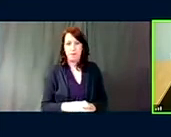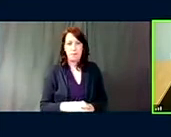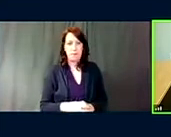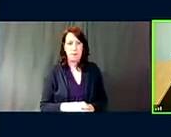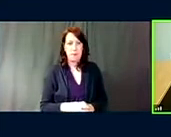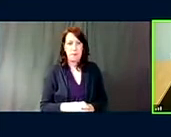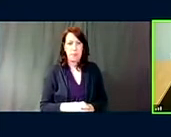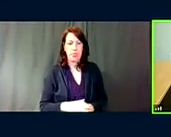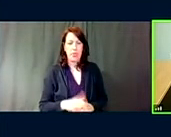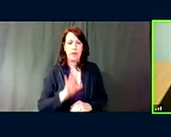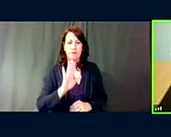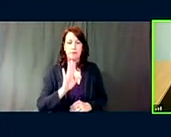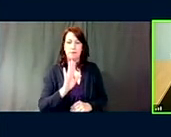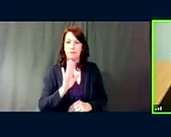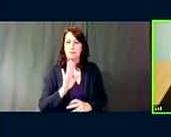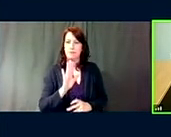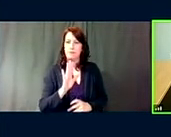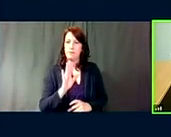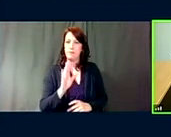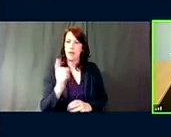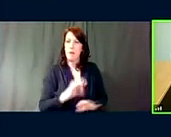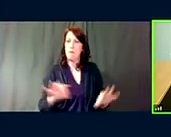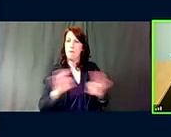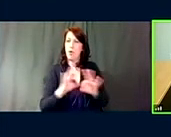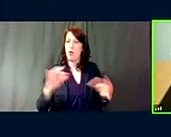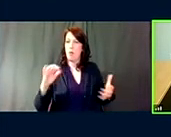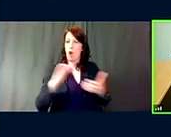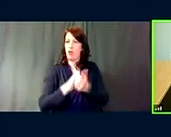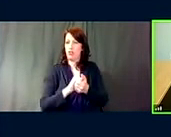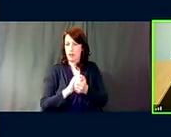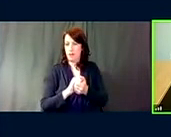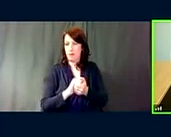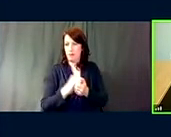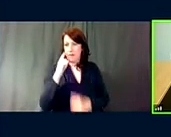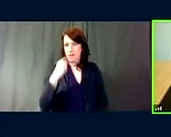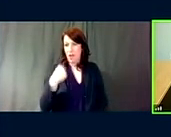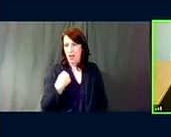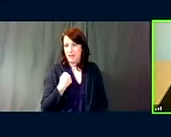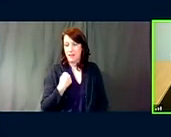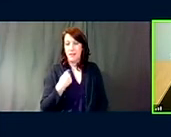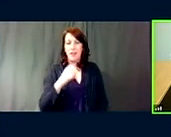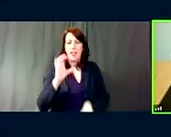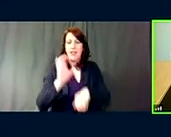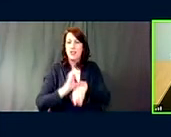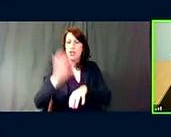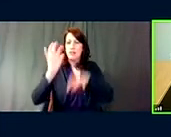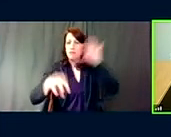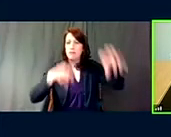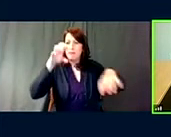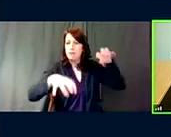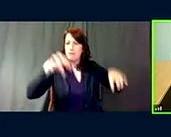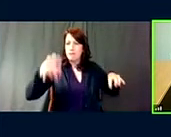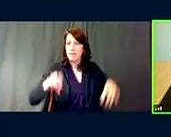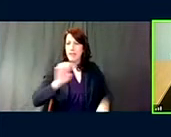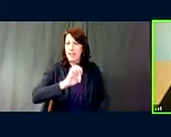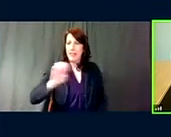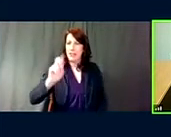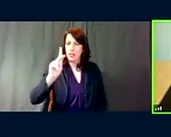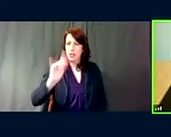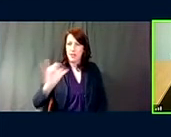SO, THIS HAS ALWAYS BEEN A VERY IMPORTANT PARTNERSHIP FOR US. THERE ARE CHURCHES EVERYWHERE.